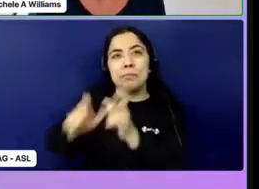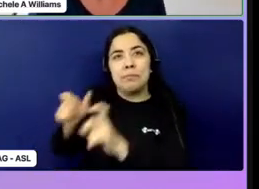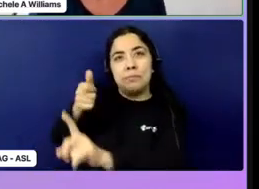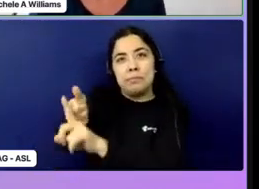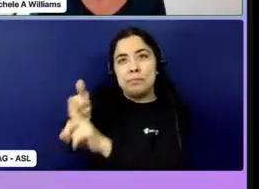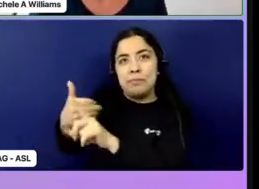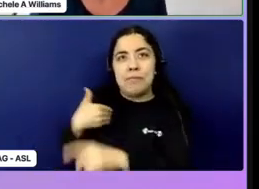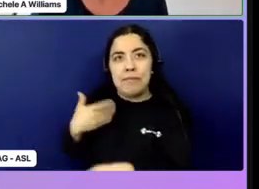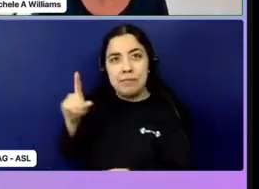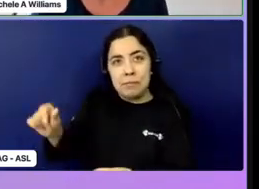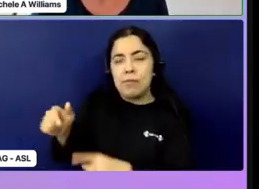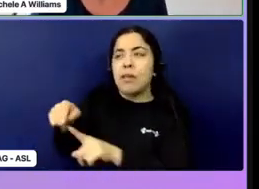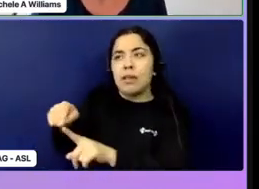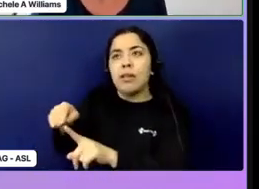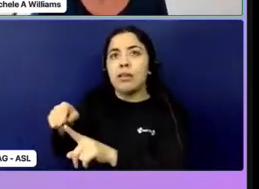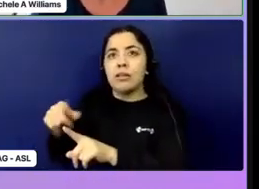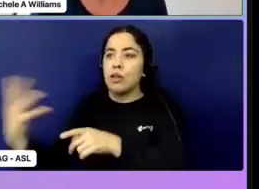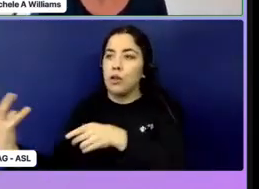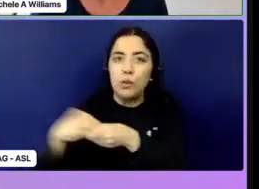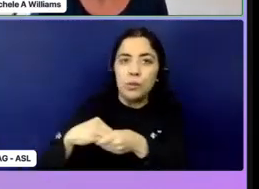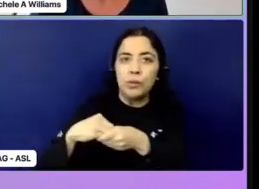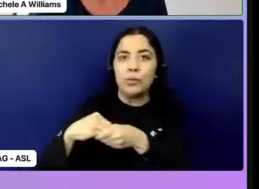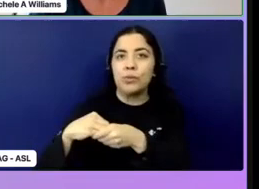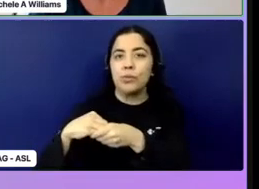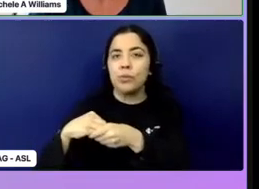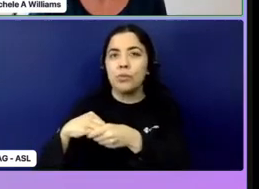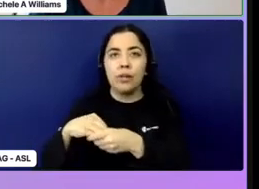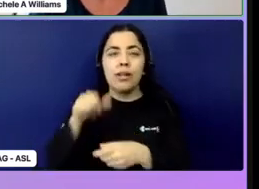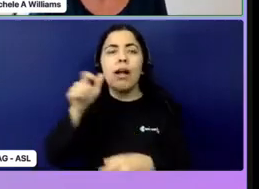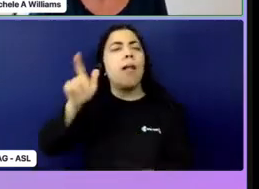to then include disabled participants in all of those